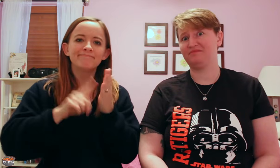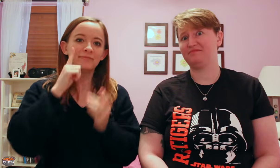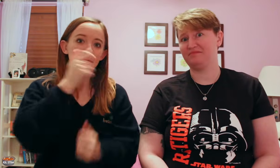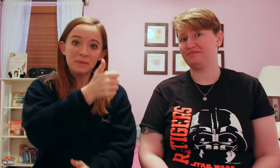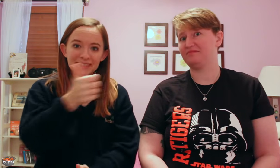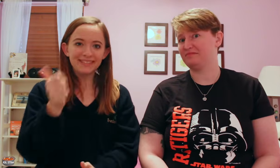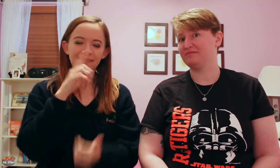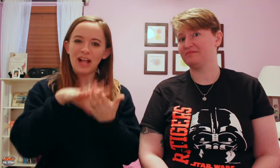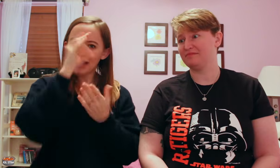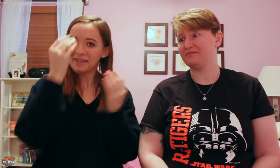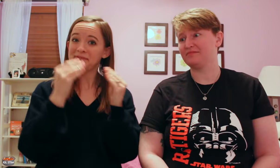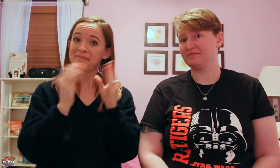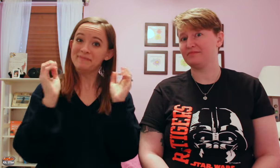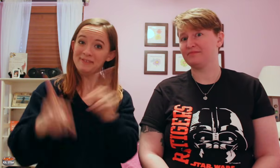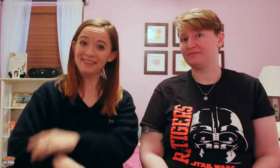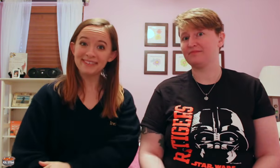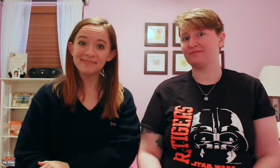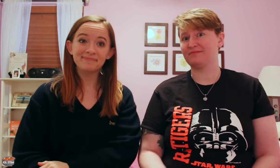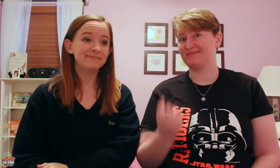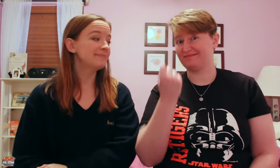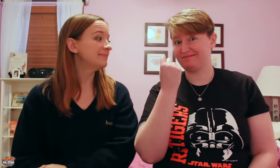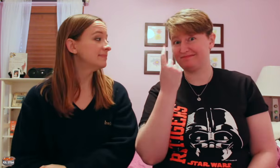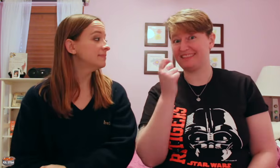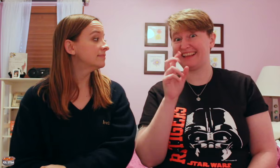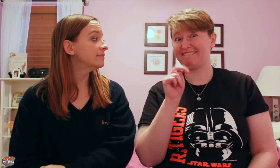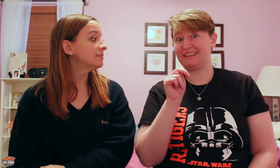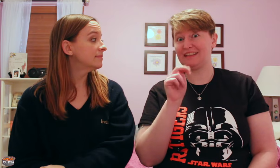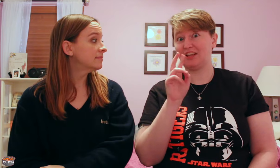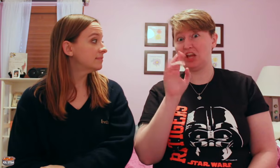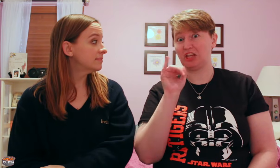can definitely go more in-depth for yourself and learn even more information!